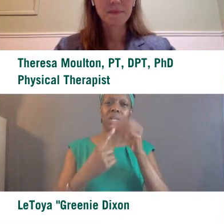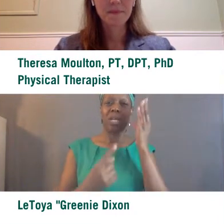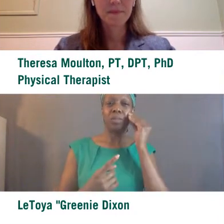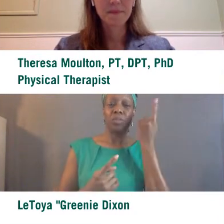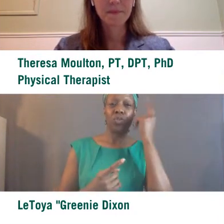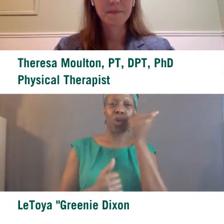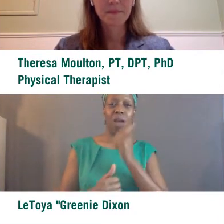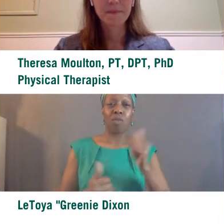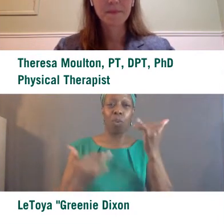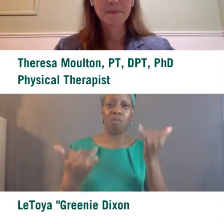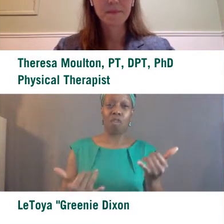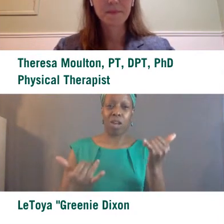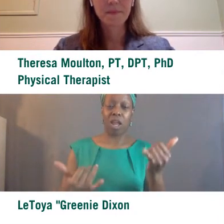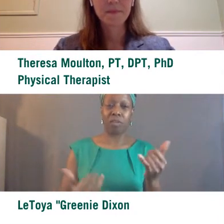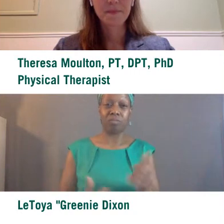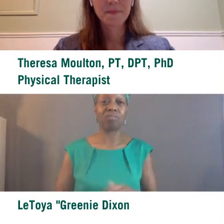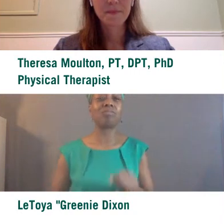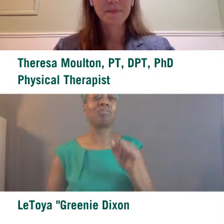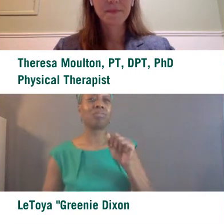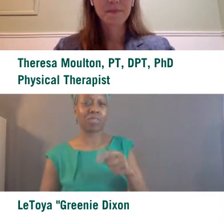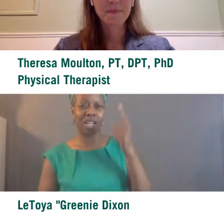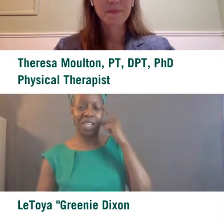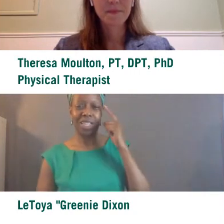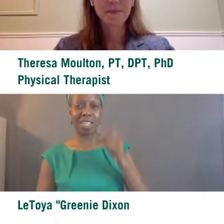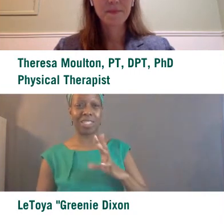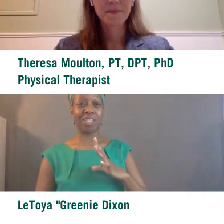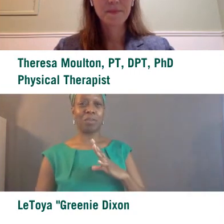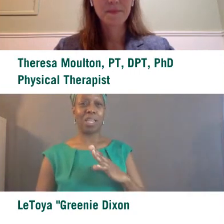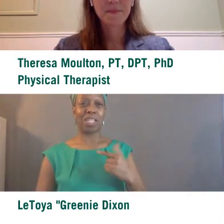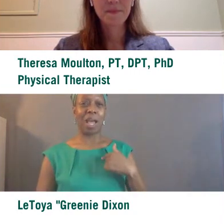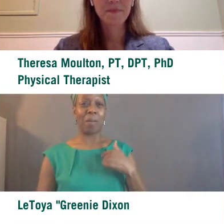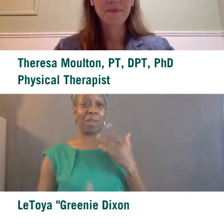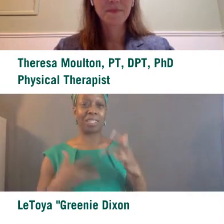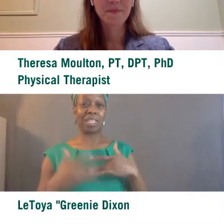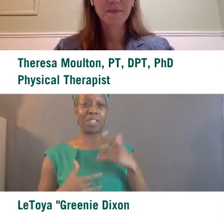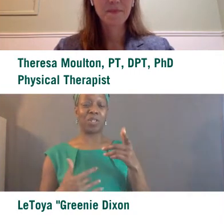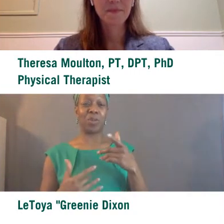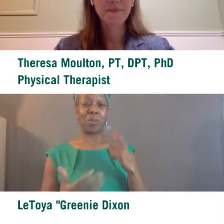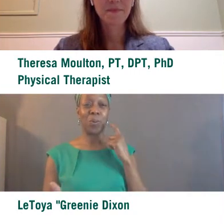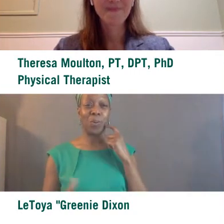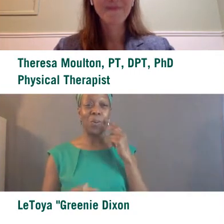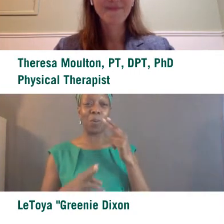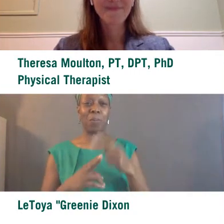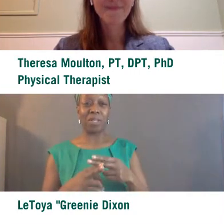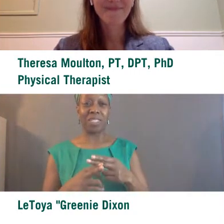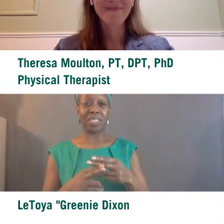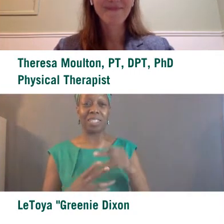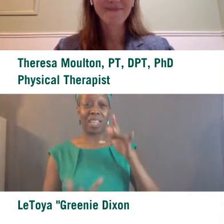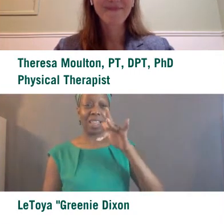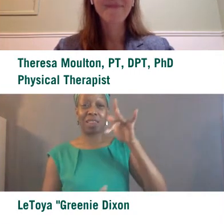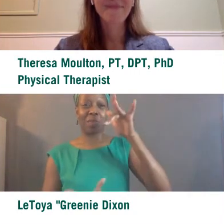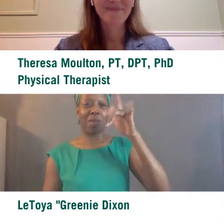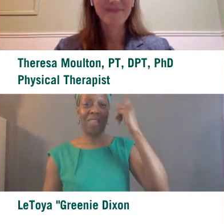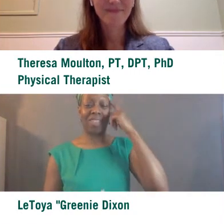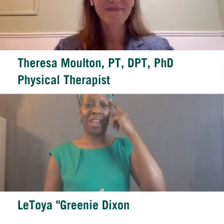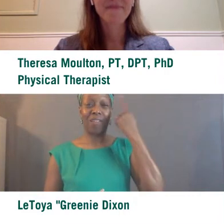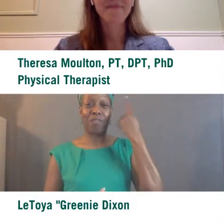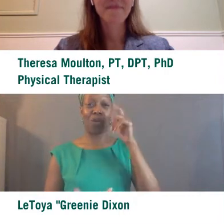Yeah, I think it is really amazing. I'm excited that you actually brought up the ballet because I think that is for everybody as well. Because there's questions coming in